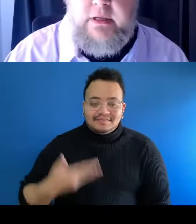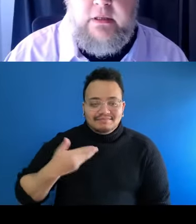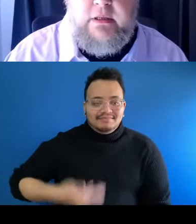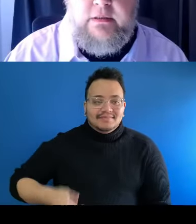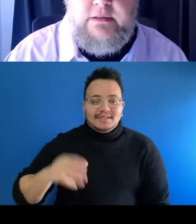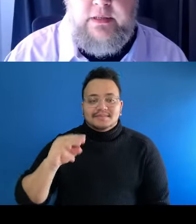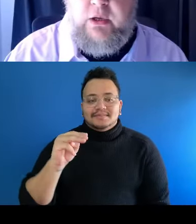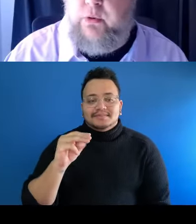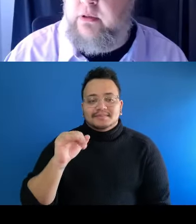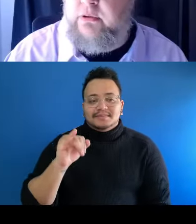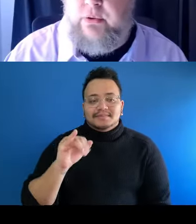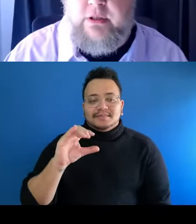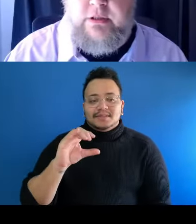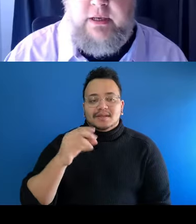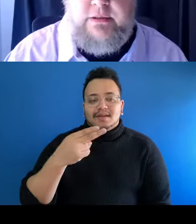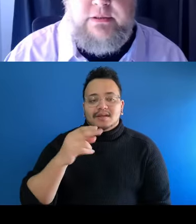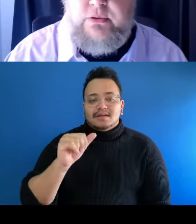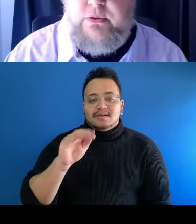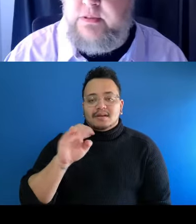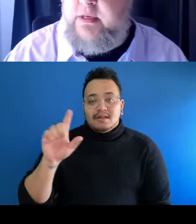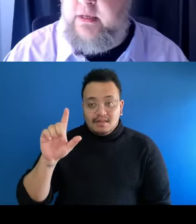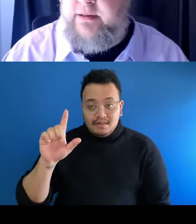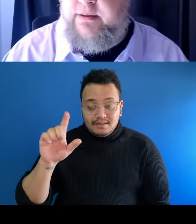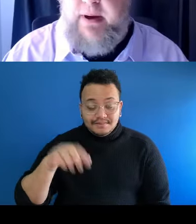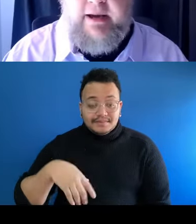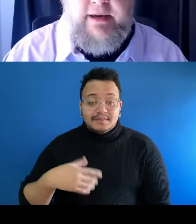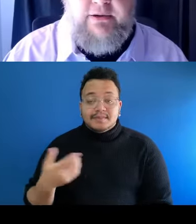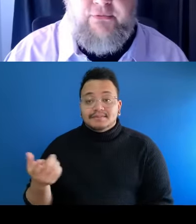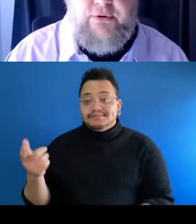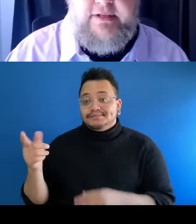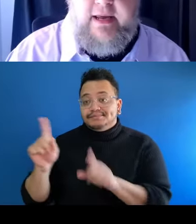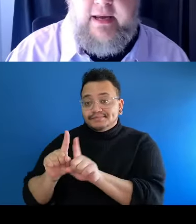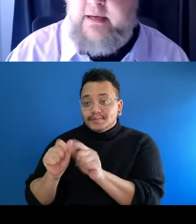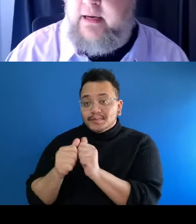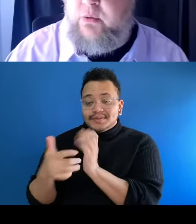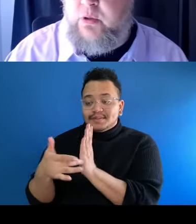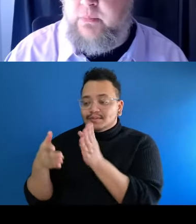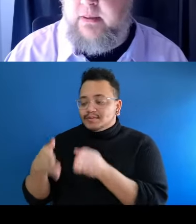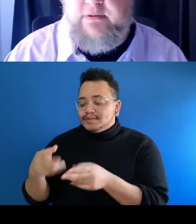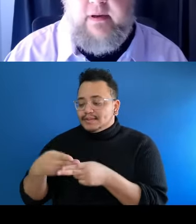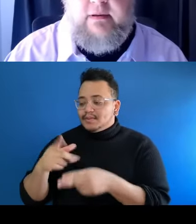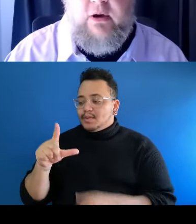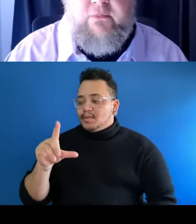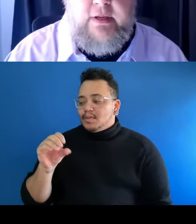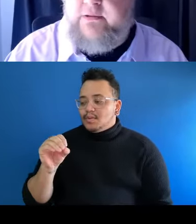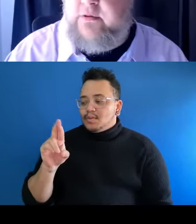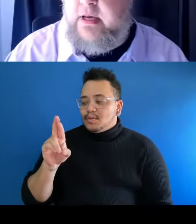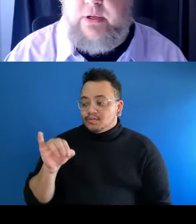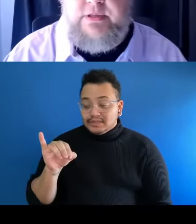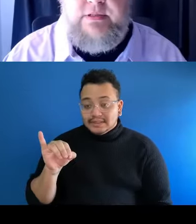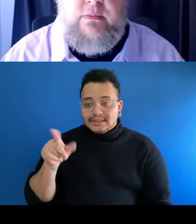and I'm here today with Loree Cook-Daniels, who's the backend for today. And we'll be able to hopefully answer any questions